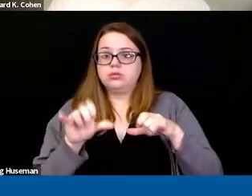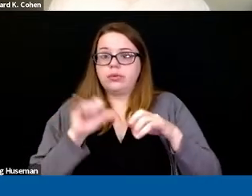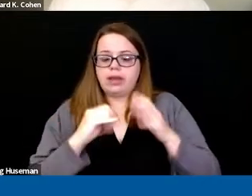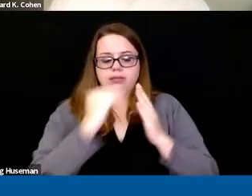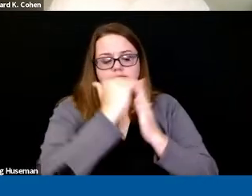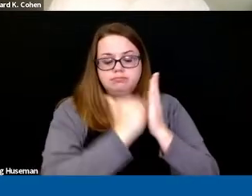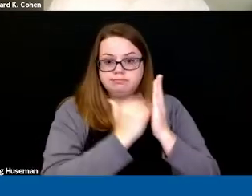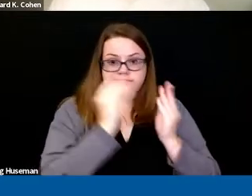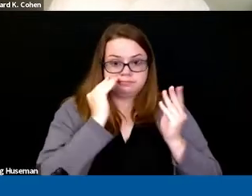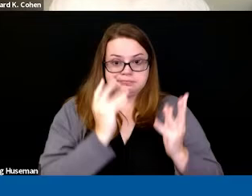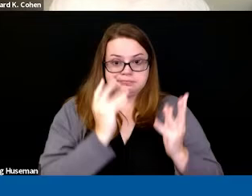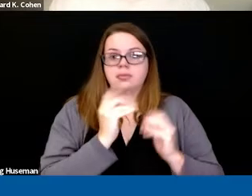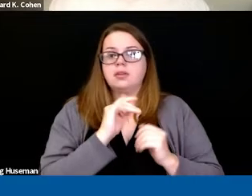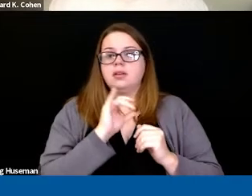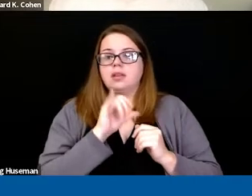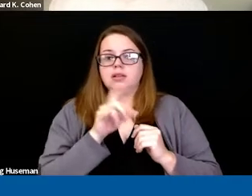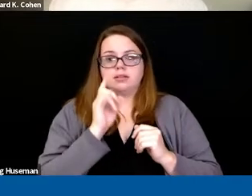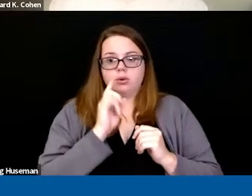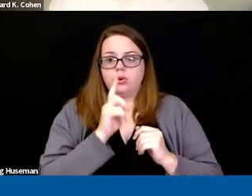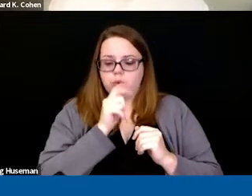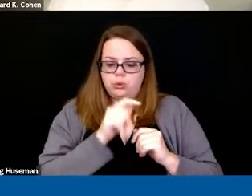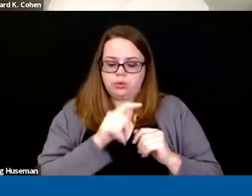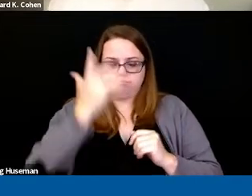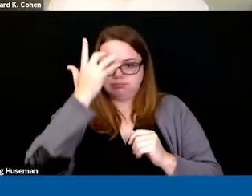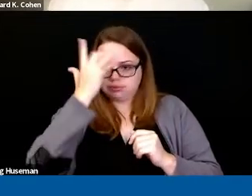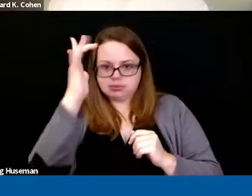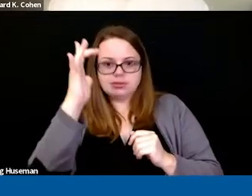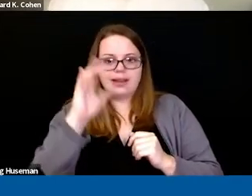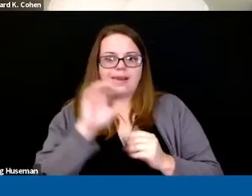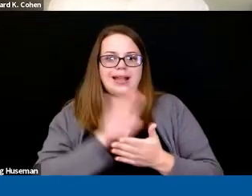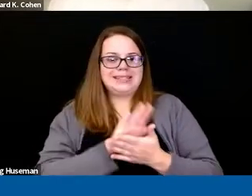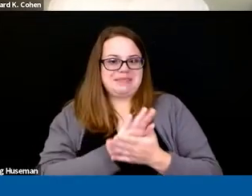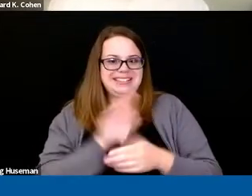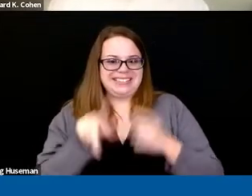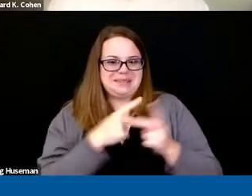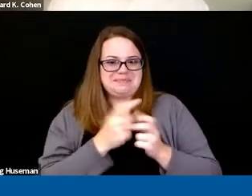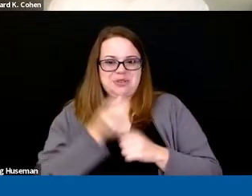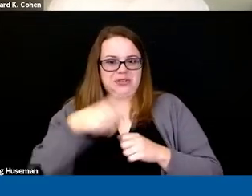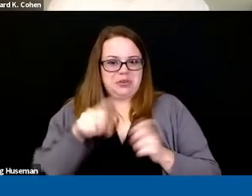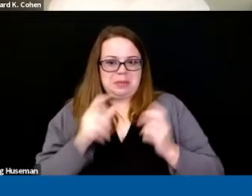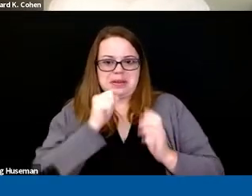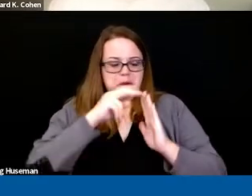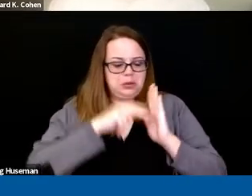is reserved for the extremely academic types. And most of you have probably never really read the official ECMAScript Standard,